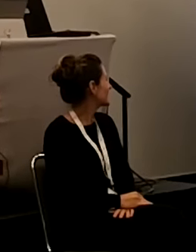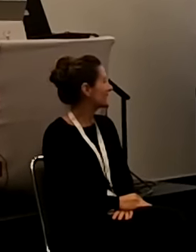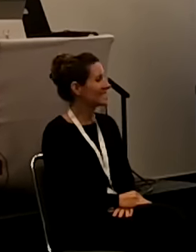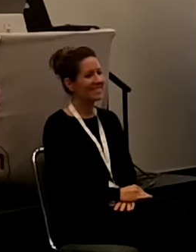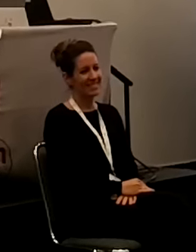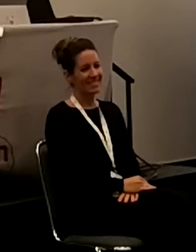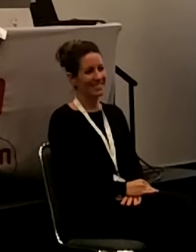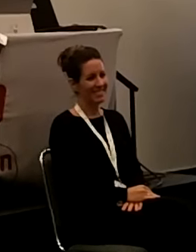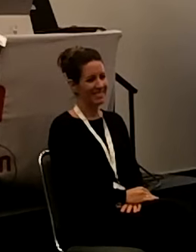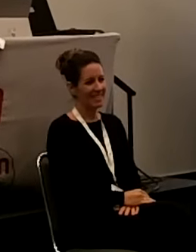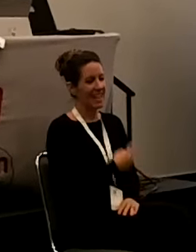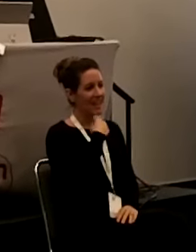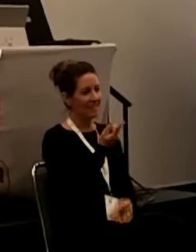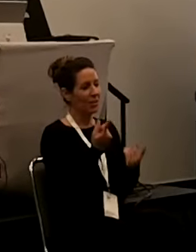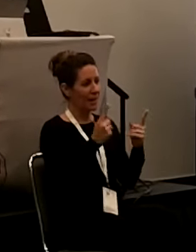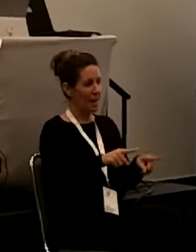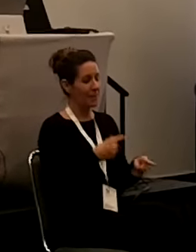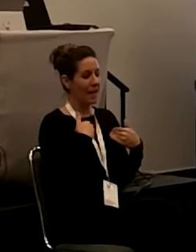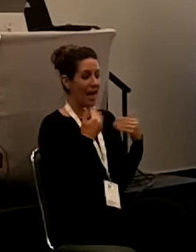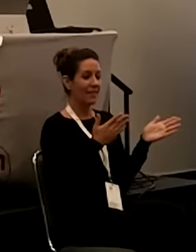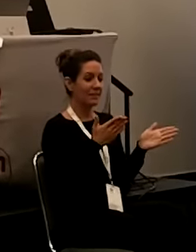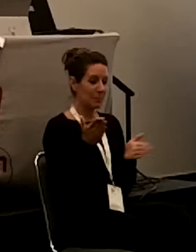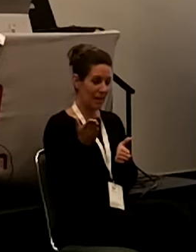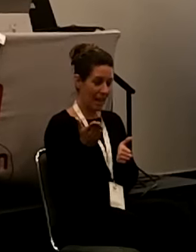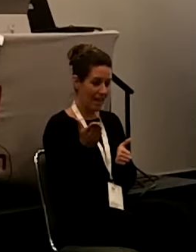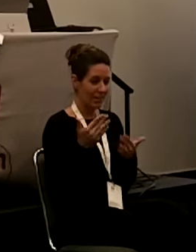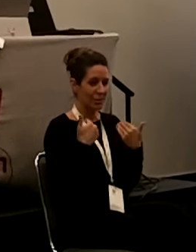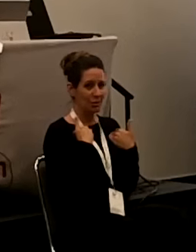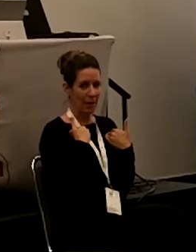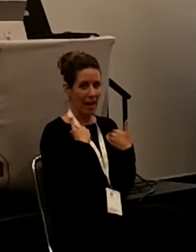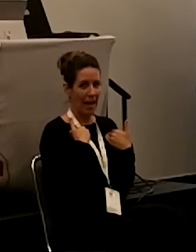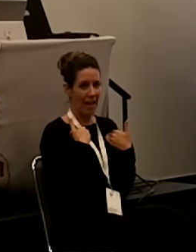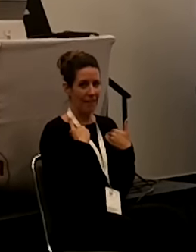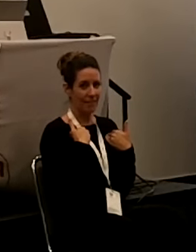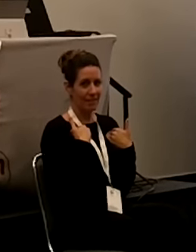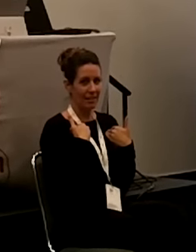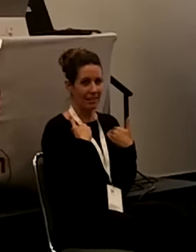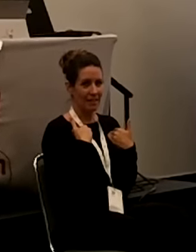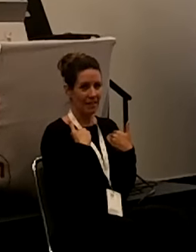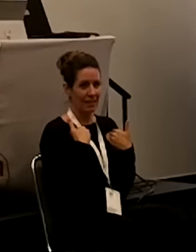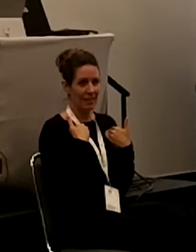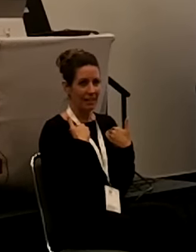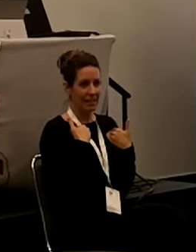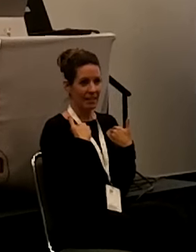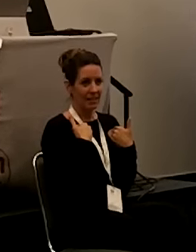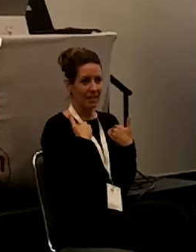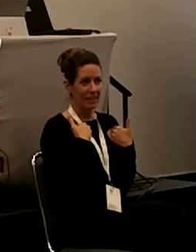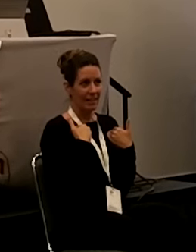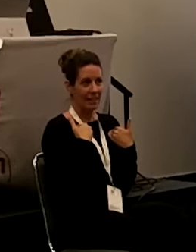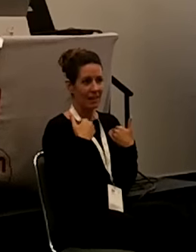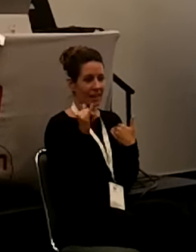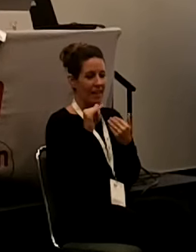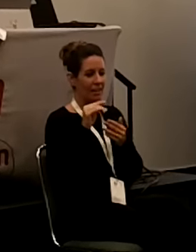OK. I'll tell you what - we were going to have little perks somewhere around here. There was gonna be, like, little prints,